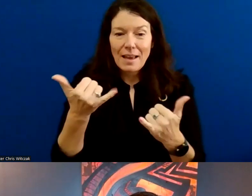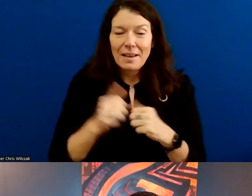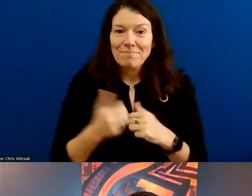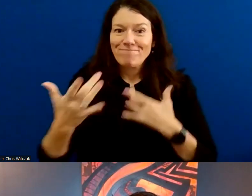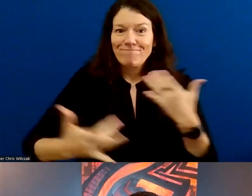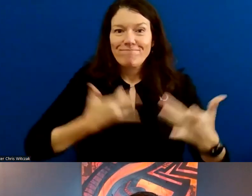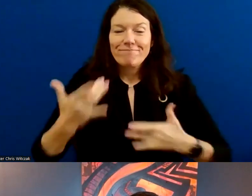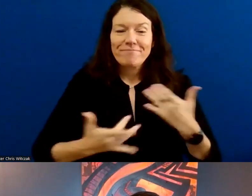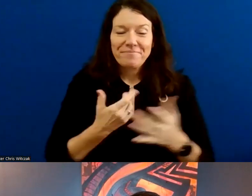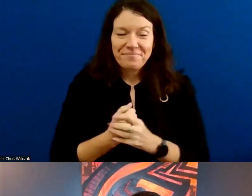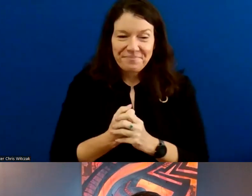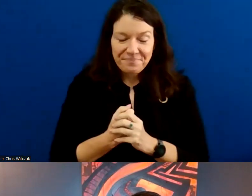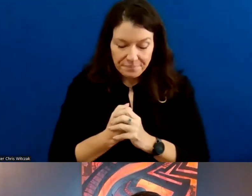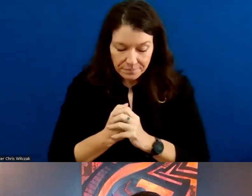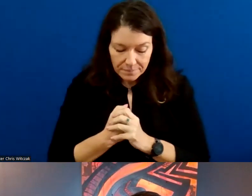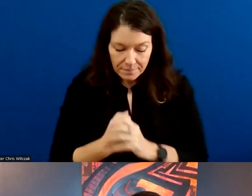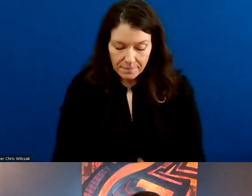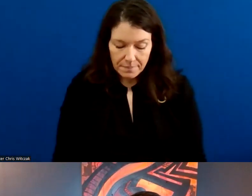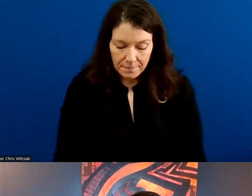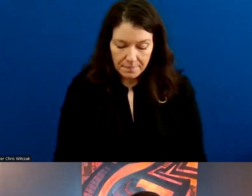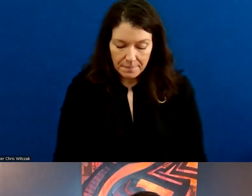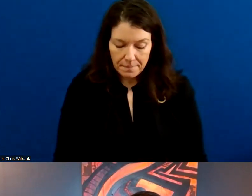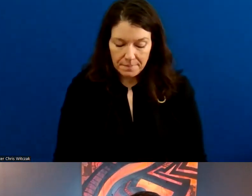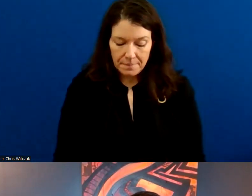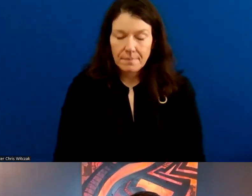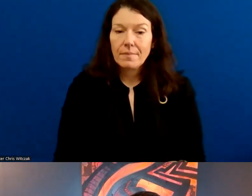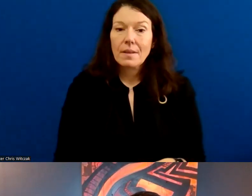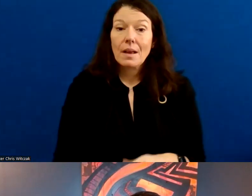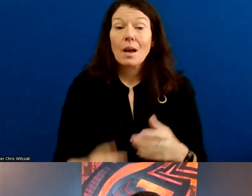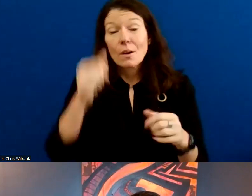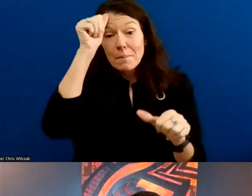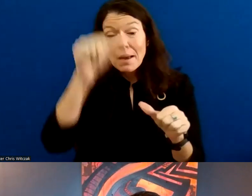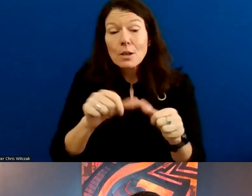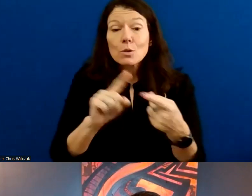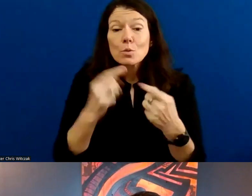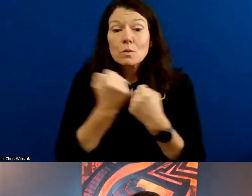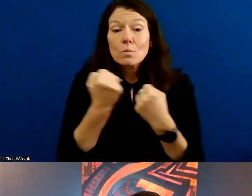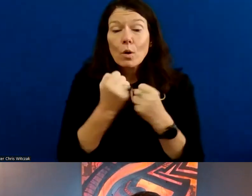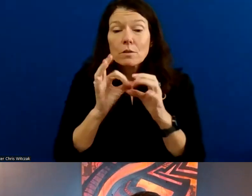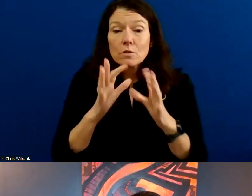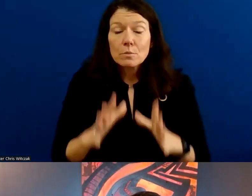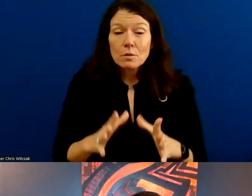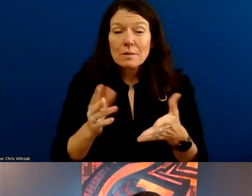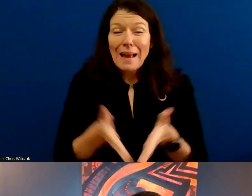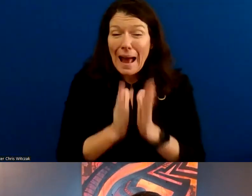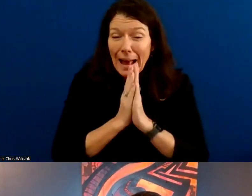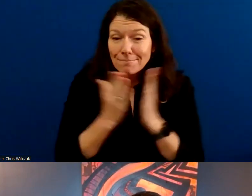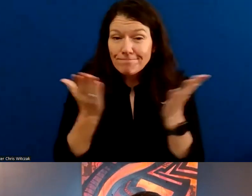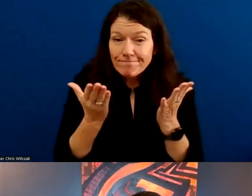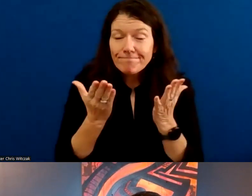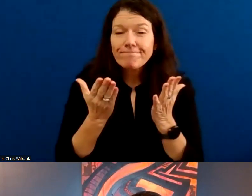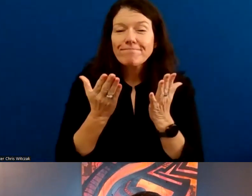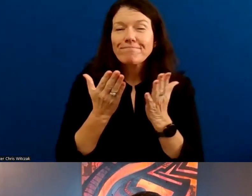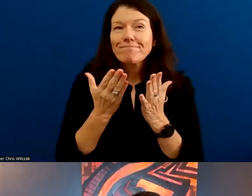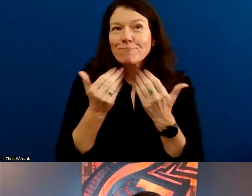have everyone a reminder that to support interpretation we ask that you be mindful if you have questions